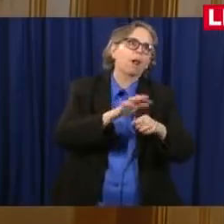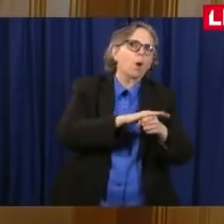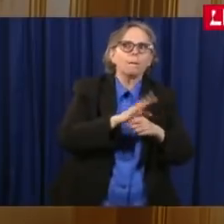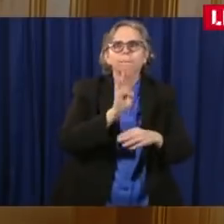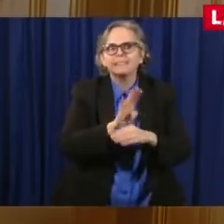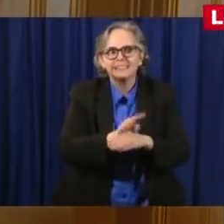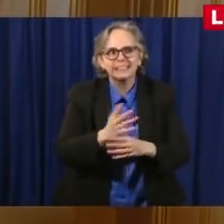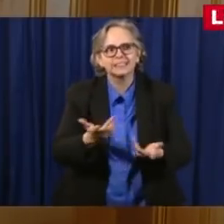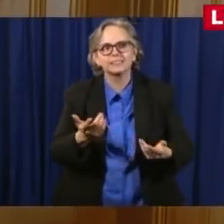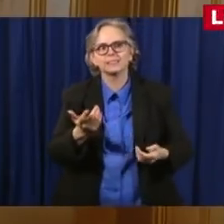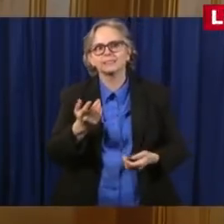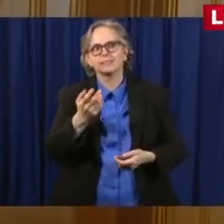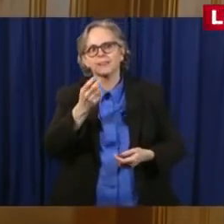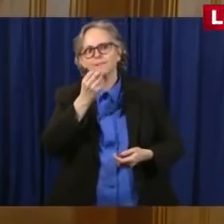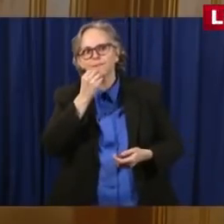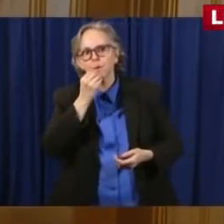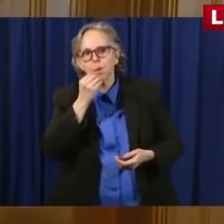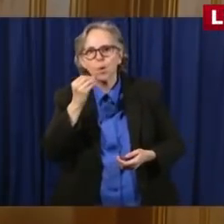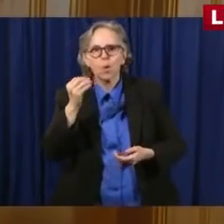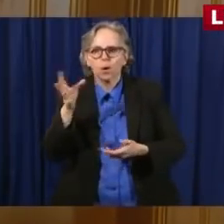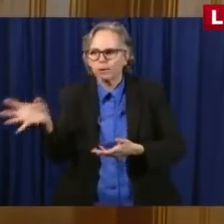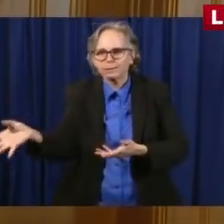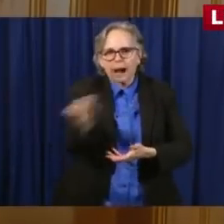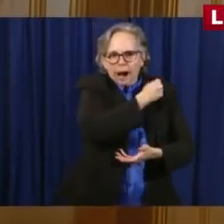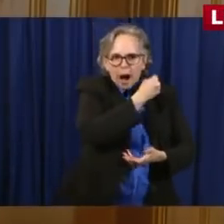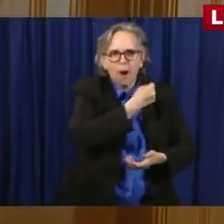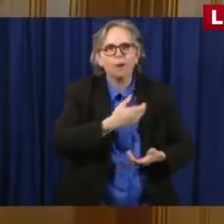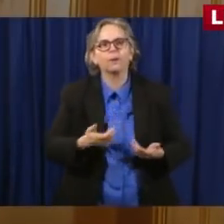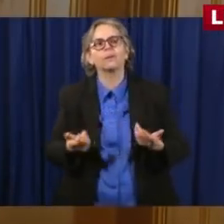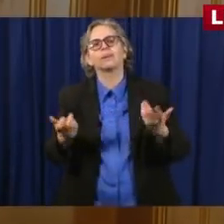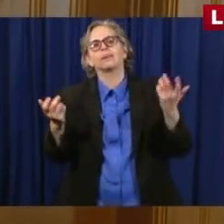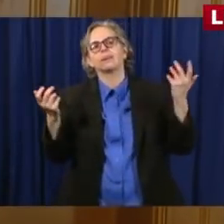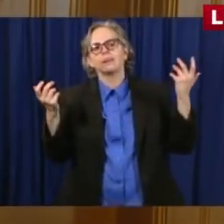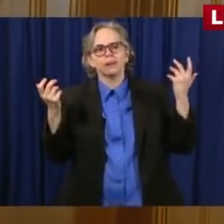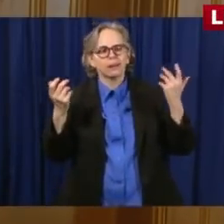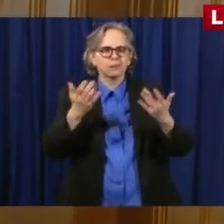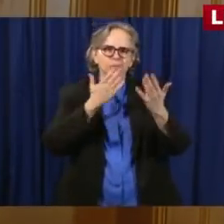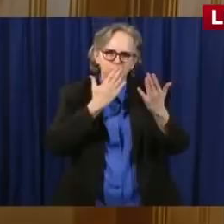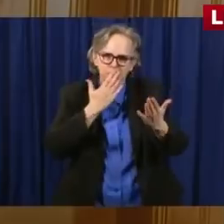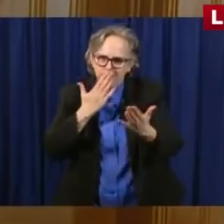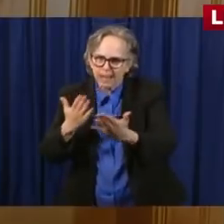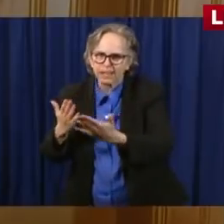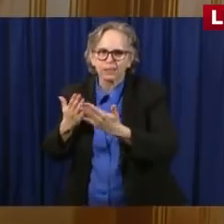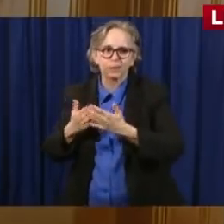WE CONTINUE TO TRY TO SUPPORT THEM. AND WE THANK THEM FOR WHAT THEY DO.